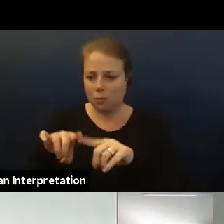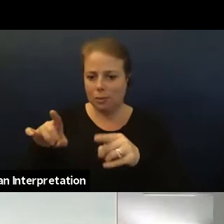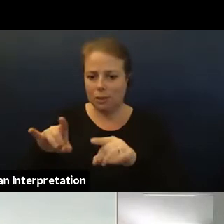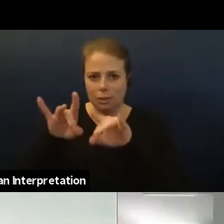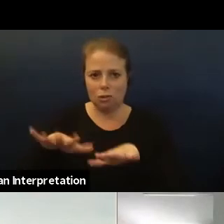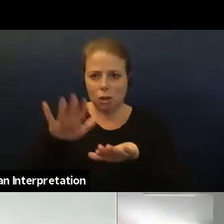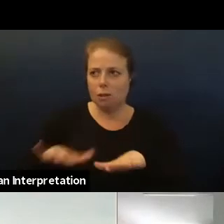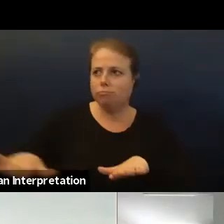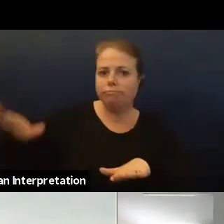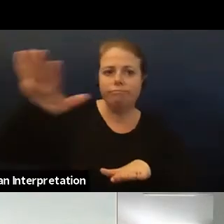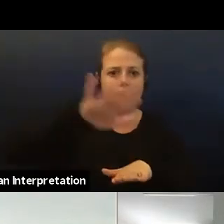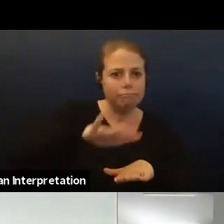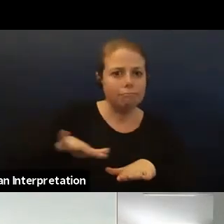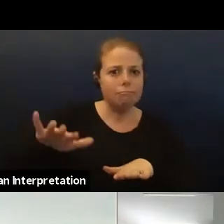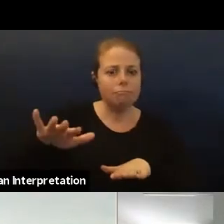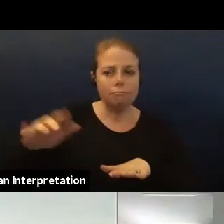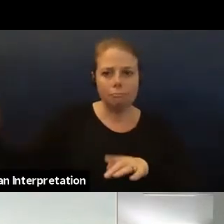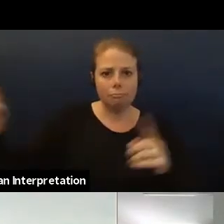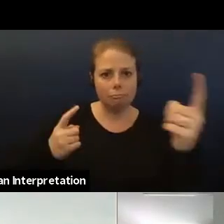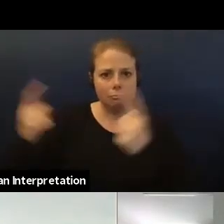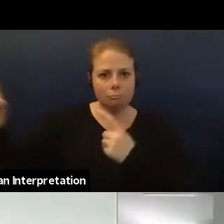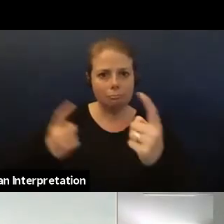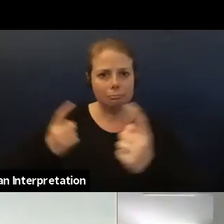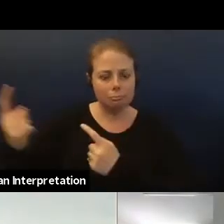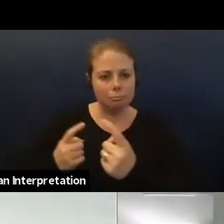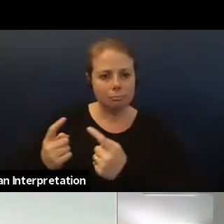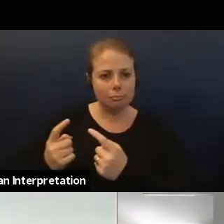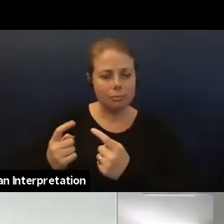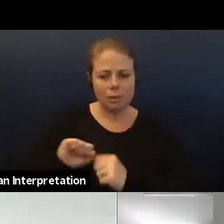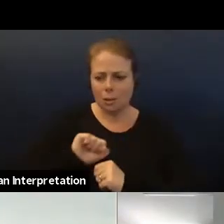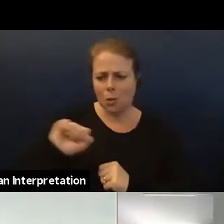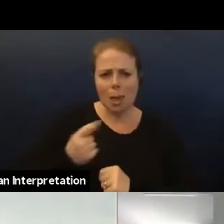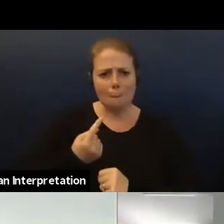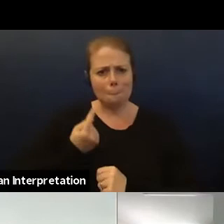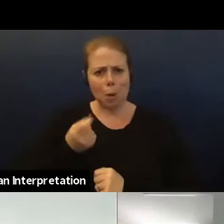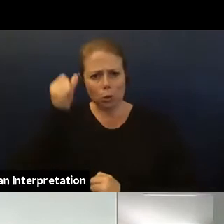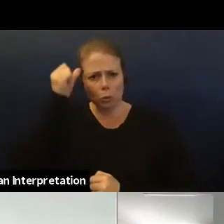and so then the personal knowledge was coming together and I found that really beneficial